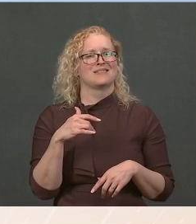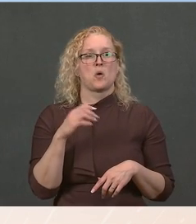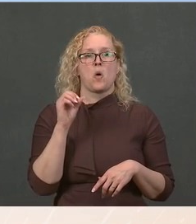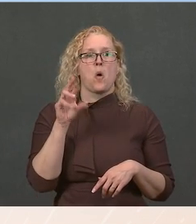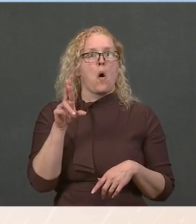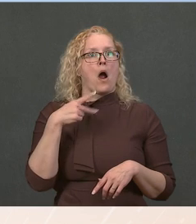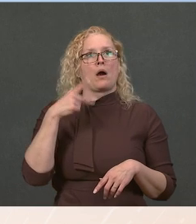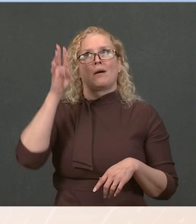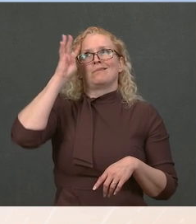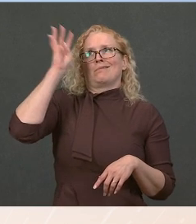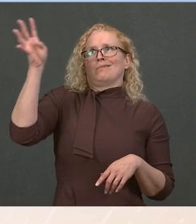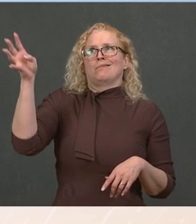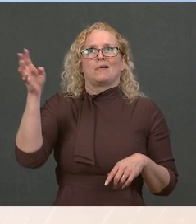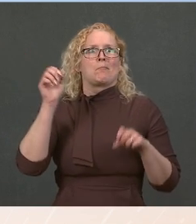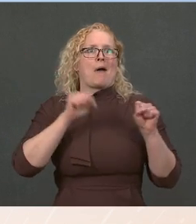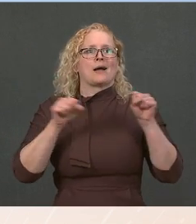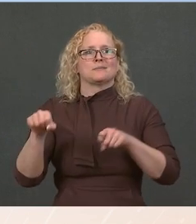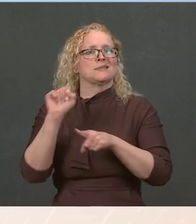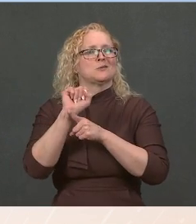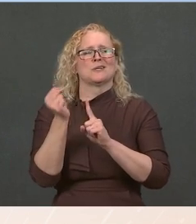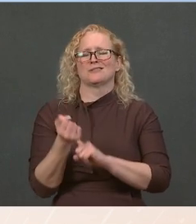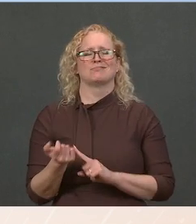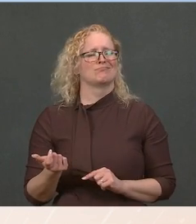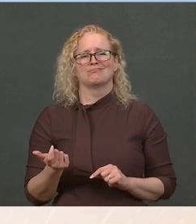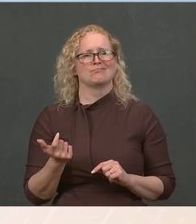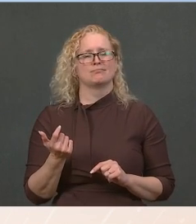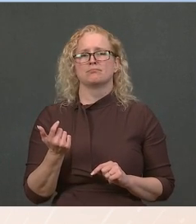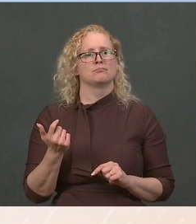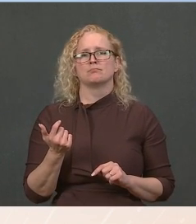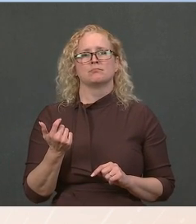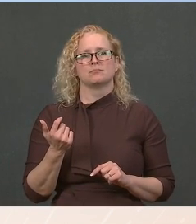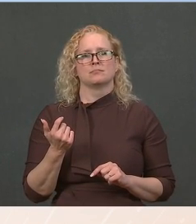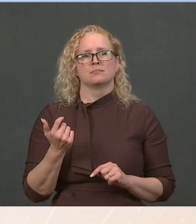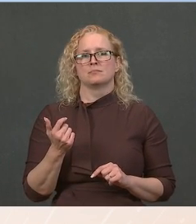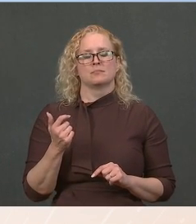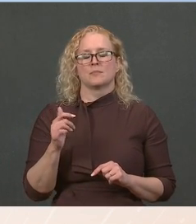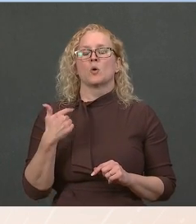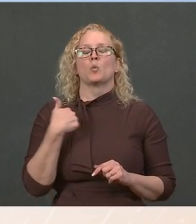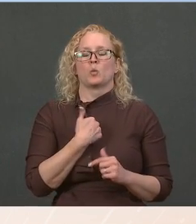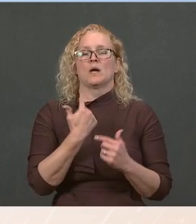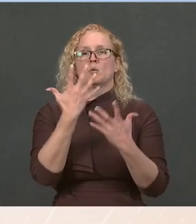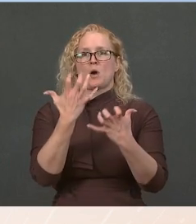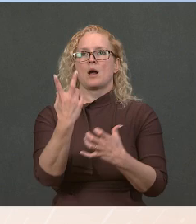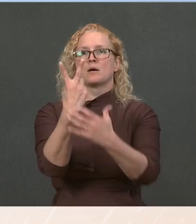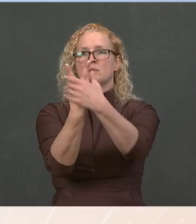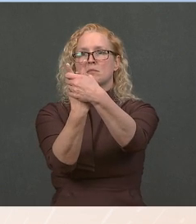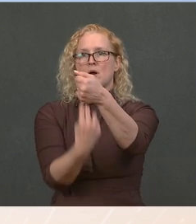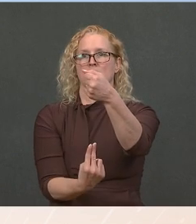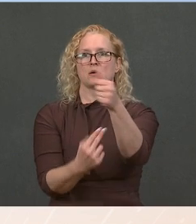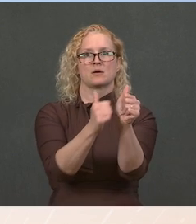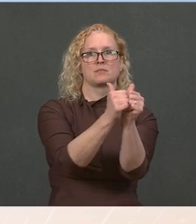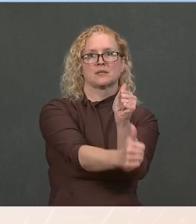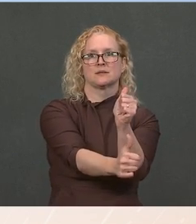Our main thing is that we want to see the -- both bills done. We are working in lockstep with Speaker Pelosi.